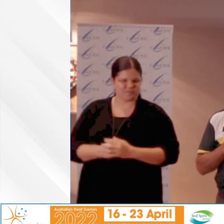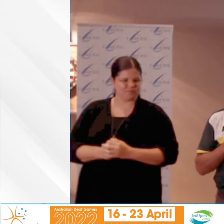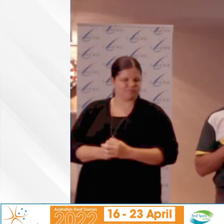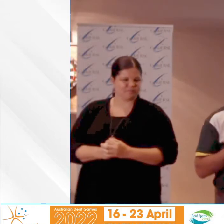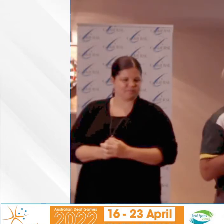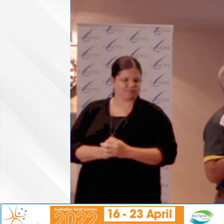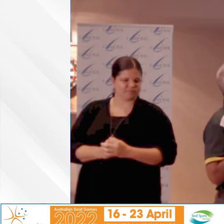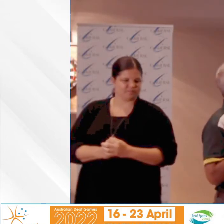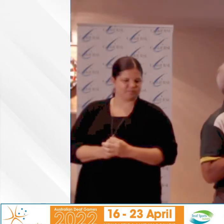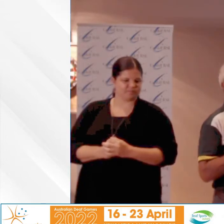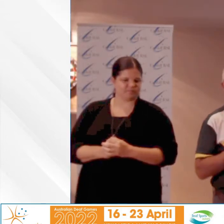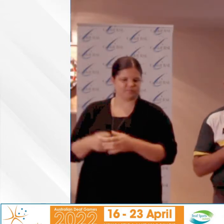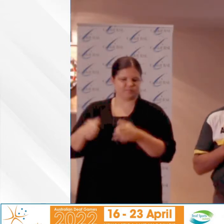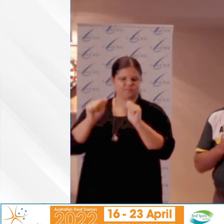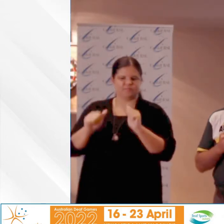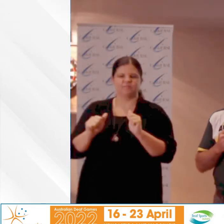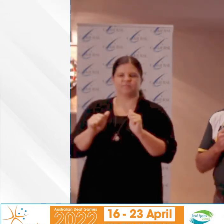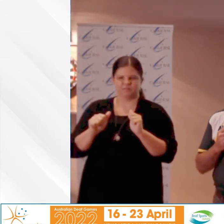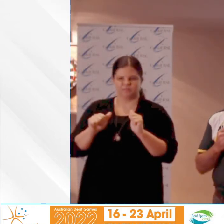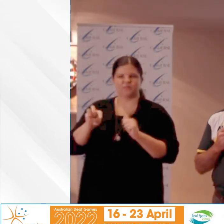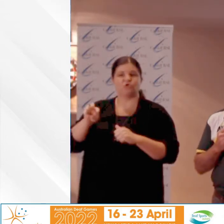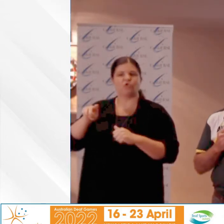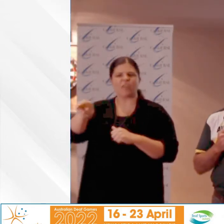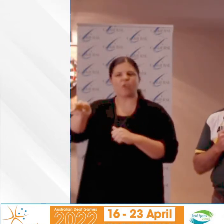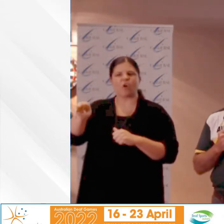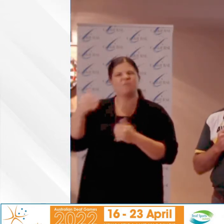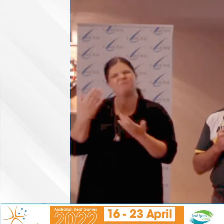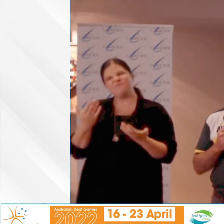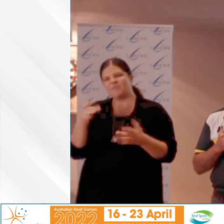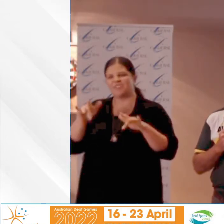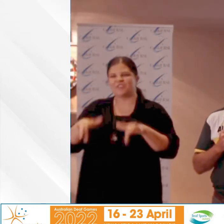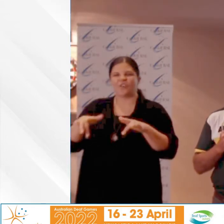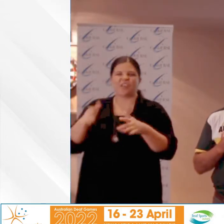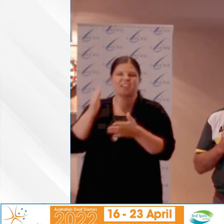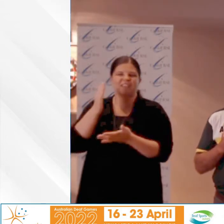and triathlon we're not sure yet but we've got meetings coming up